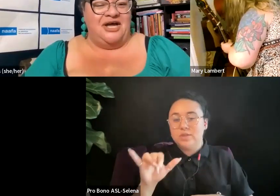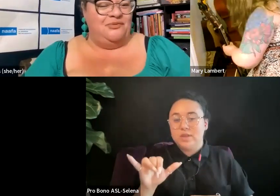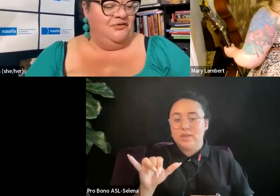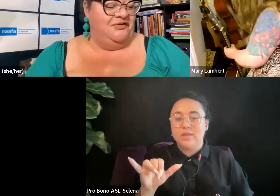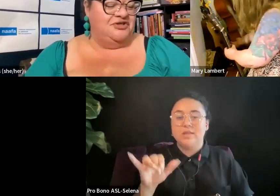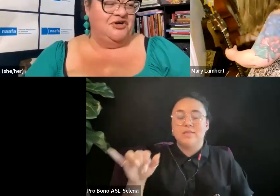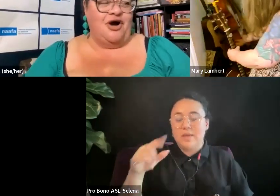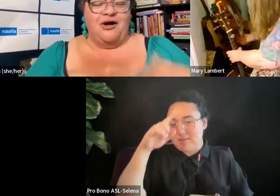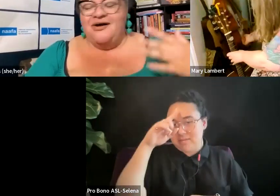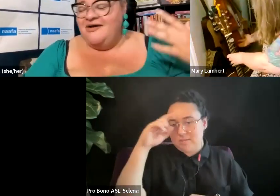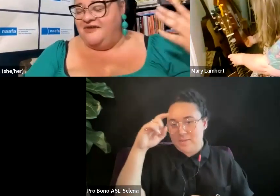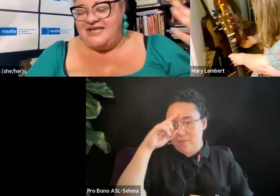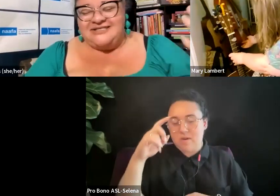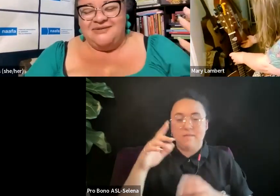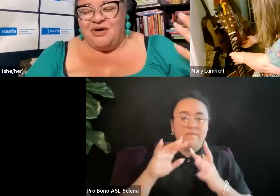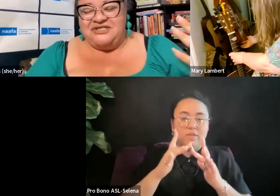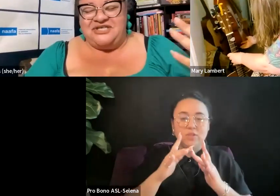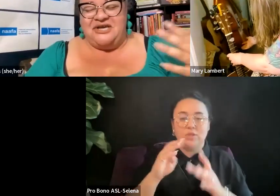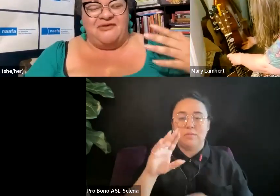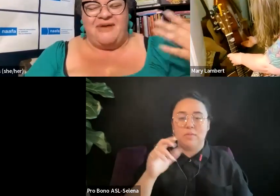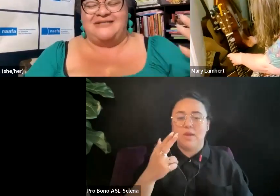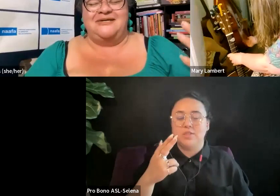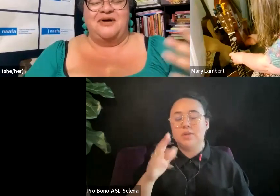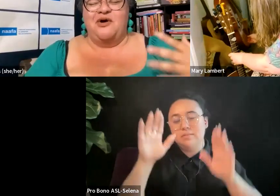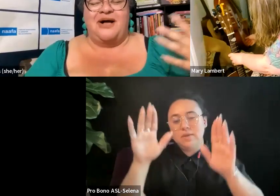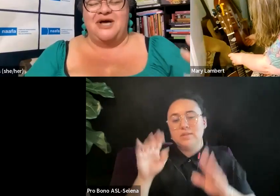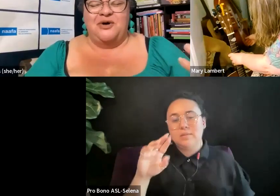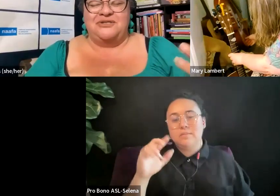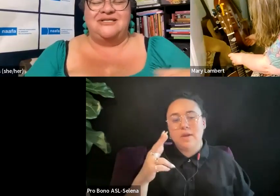and will feature our fantastic brunch team of Matt Simko as host